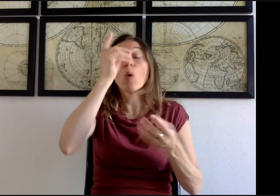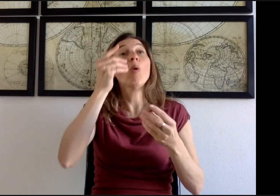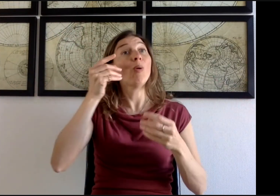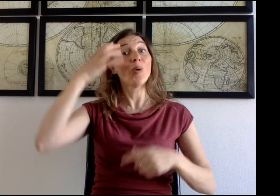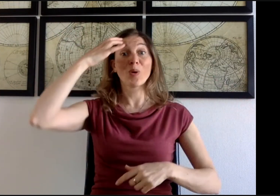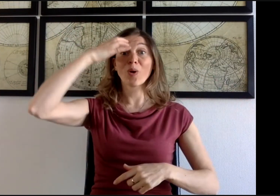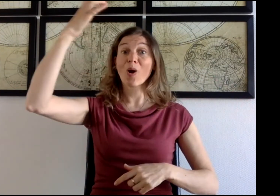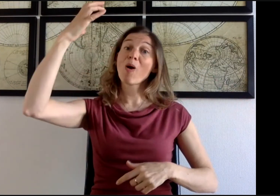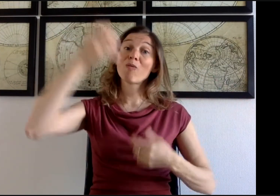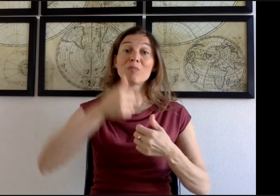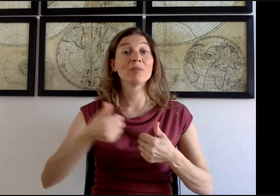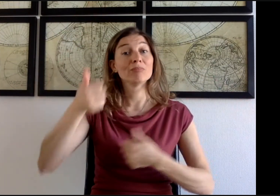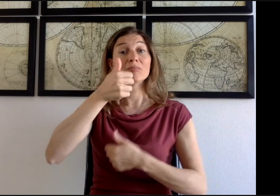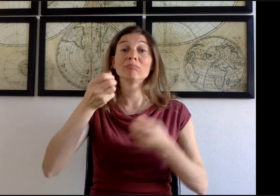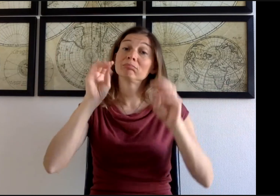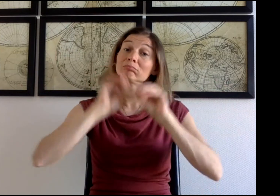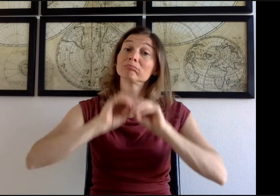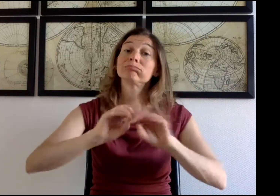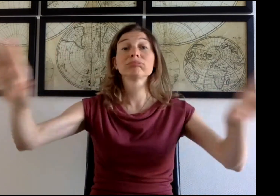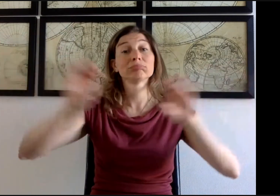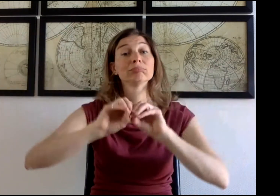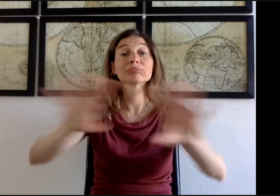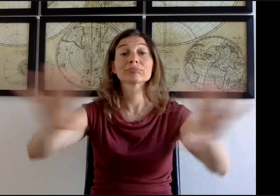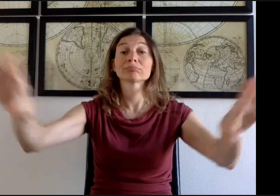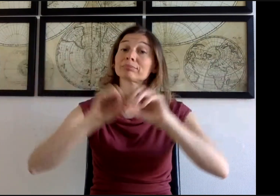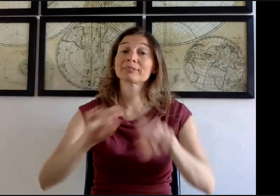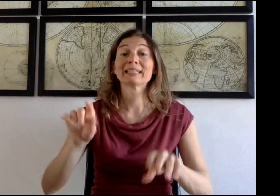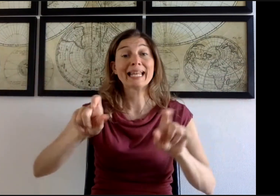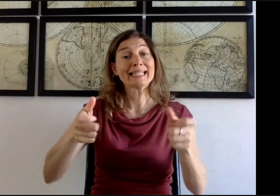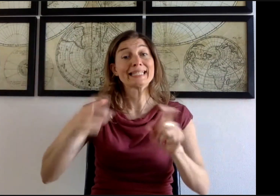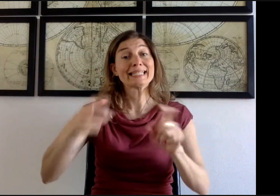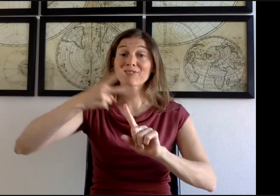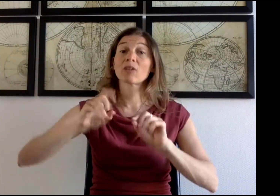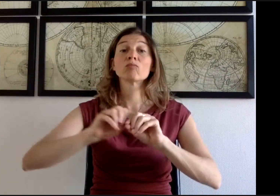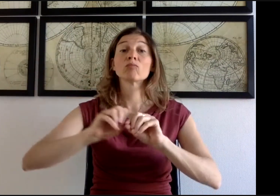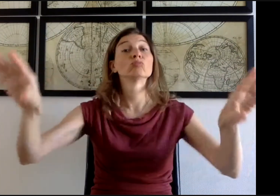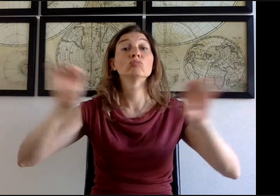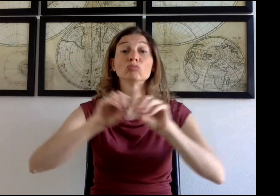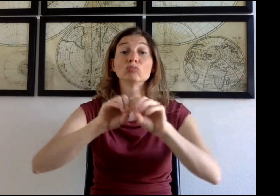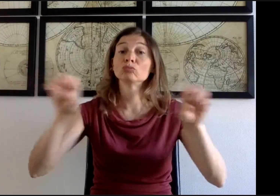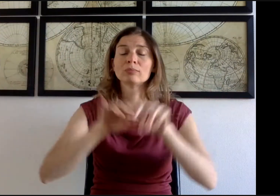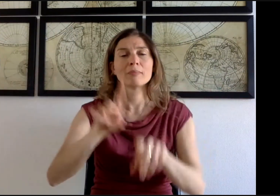on television broadcasts that there's always with subtitles.